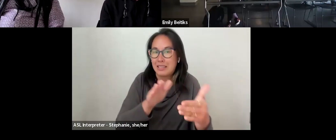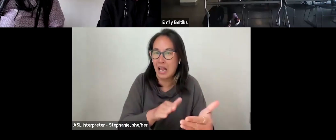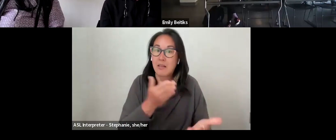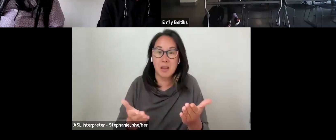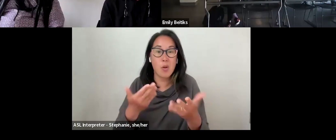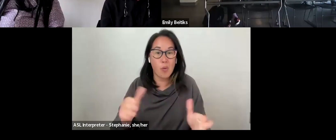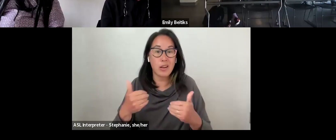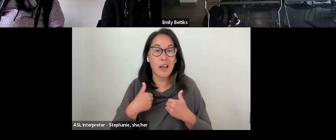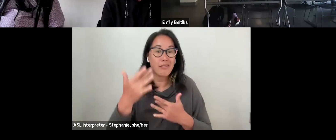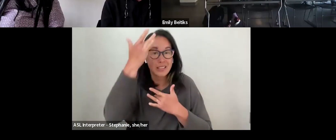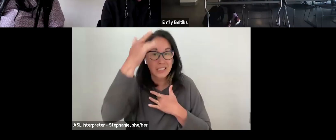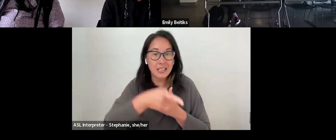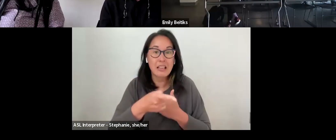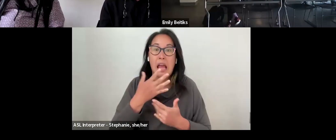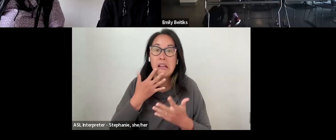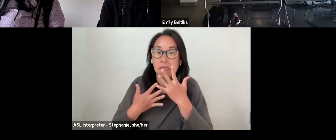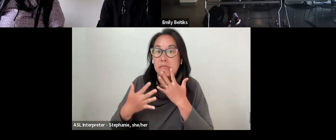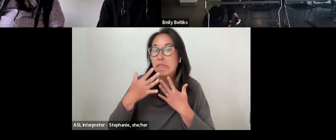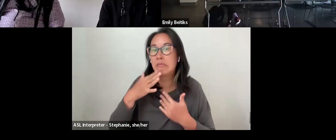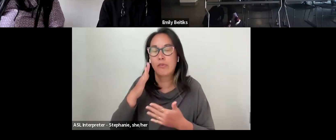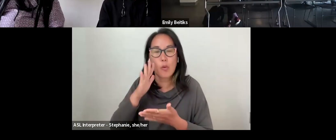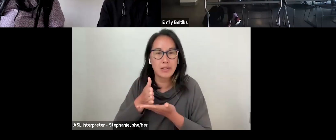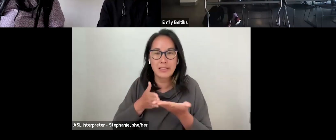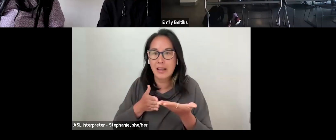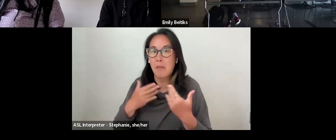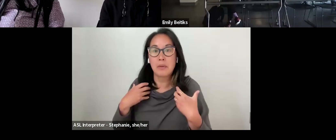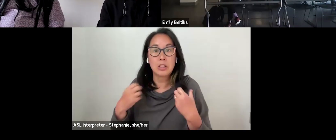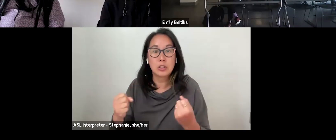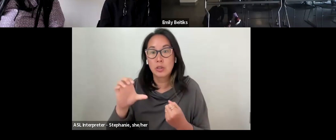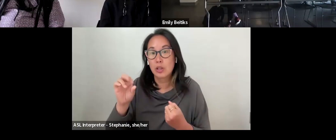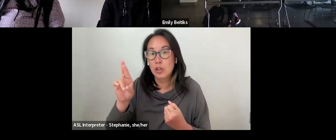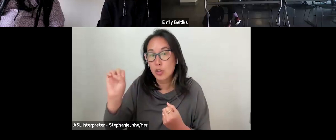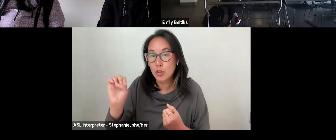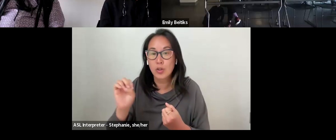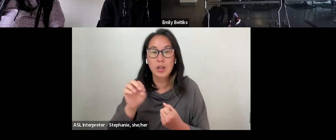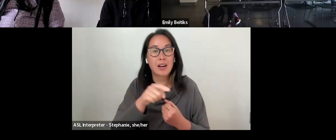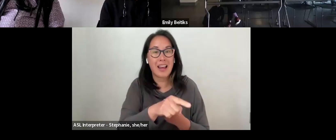They're desperate for some sort of cure, and are grasping at straws.